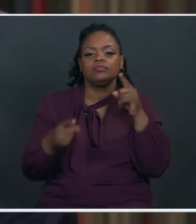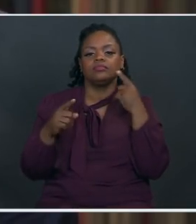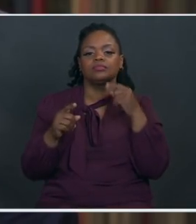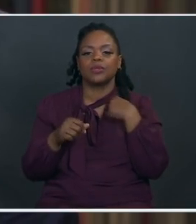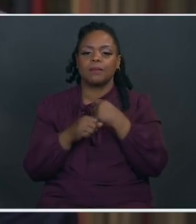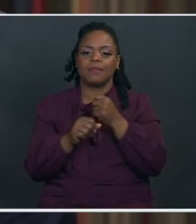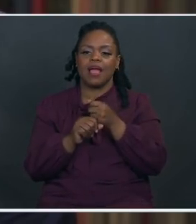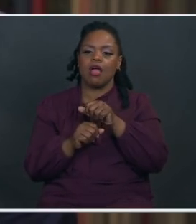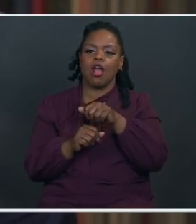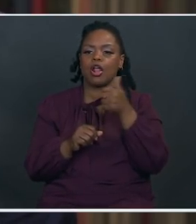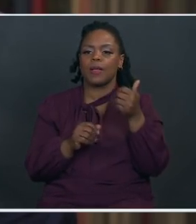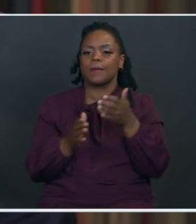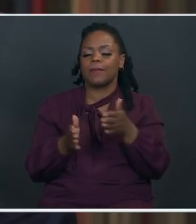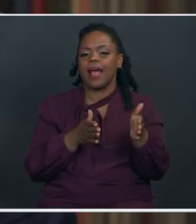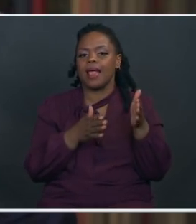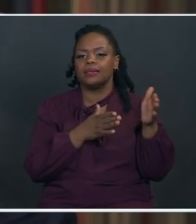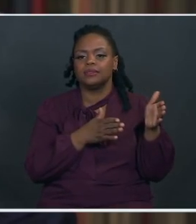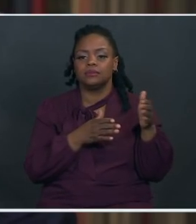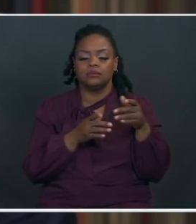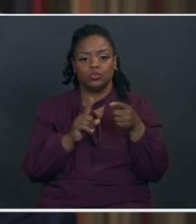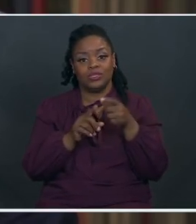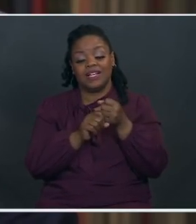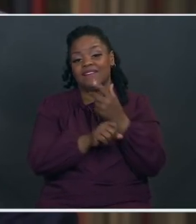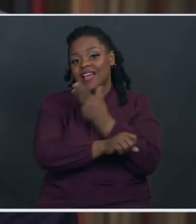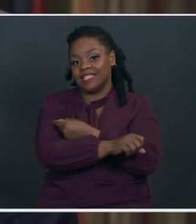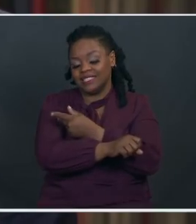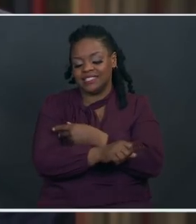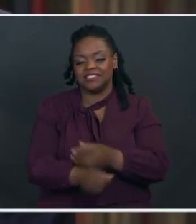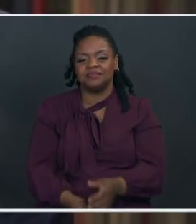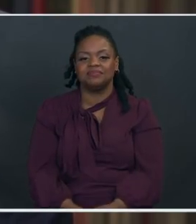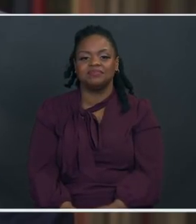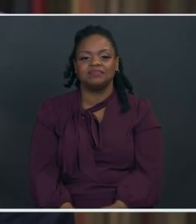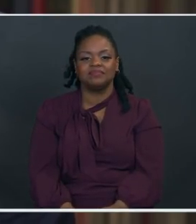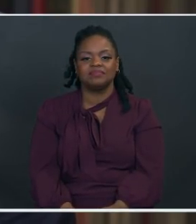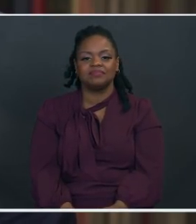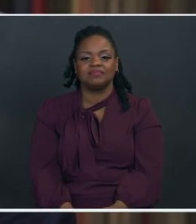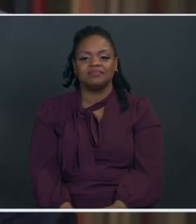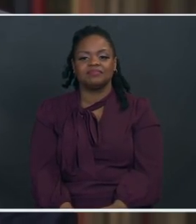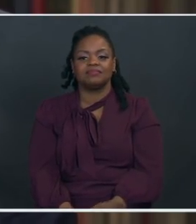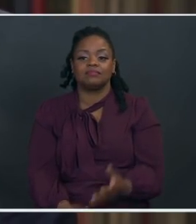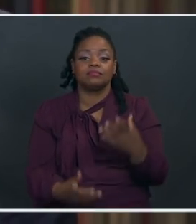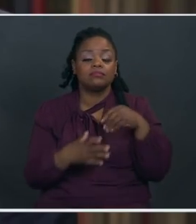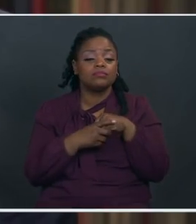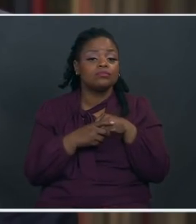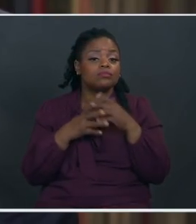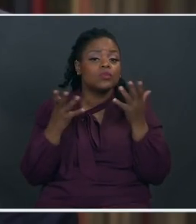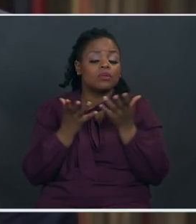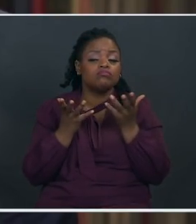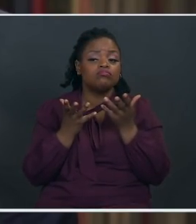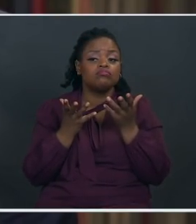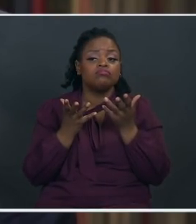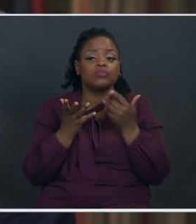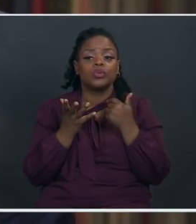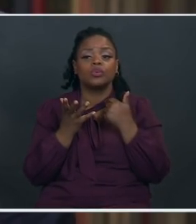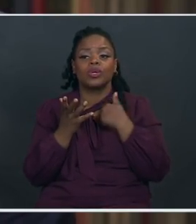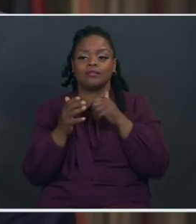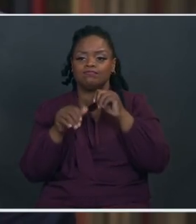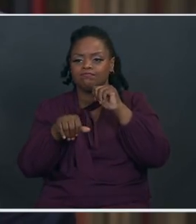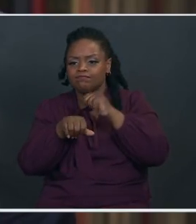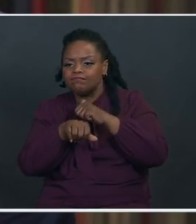to get Americans vaccinated. These will include standing up what we call community vaccination centers.